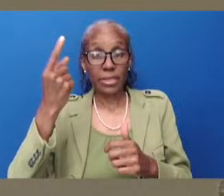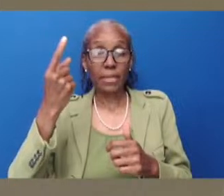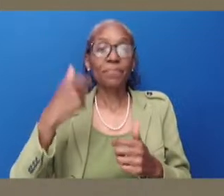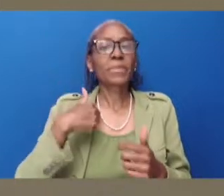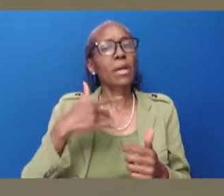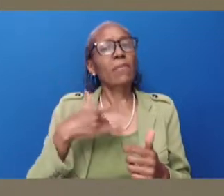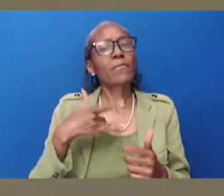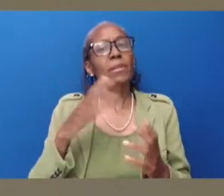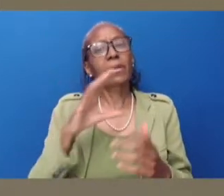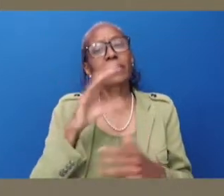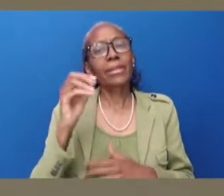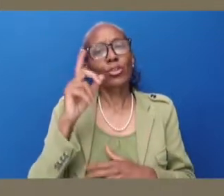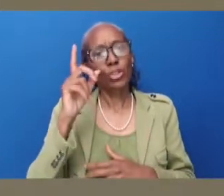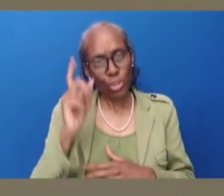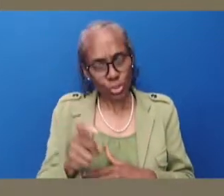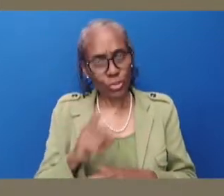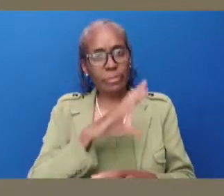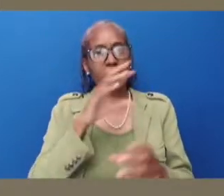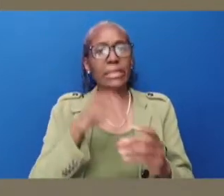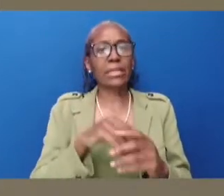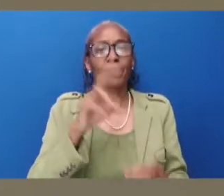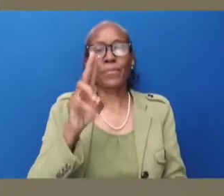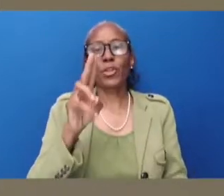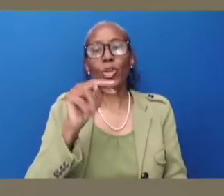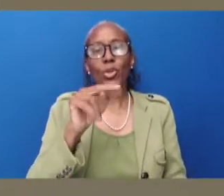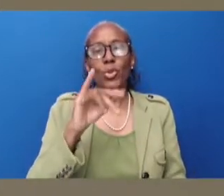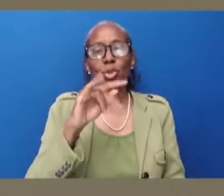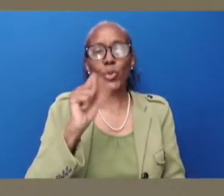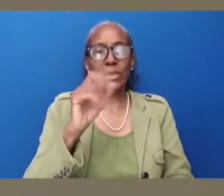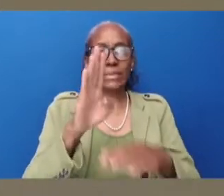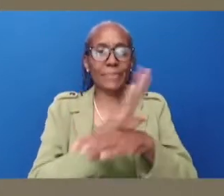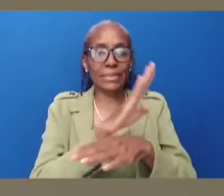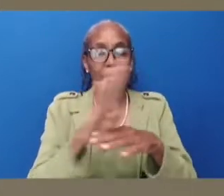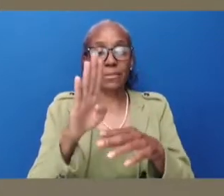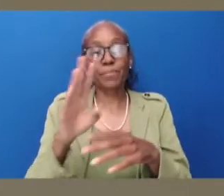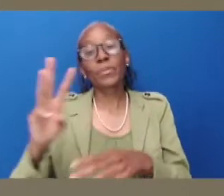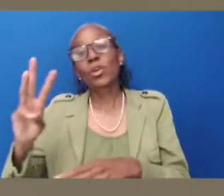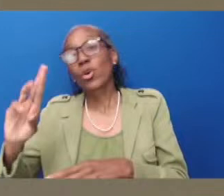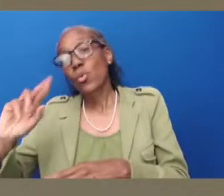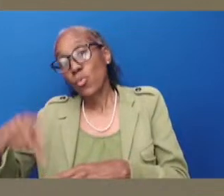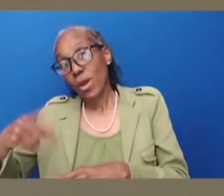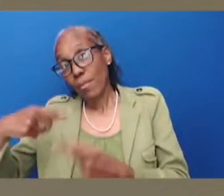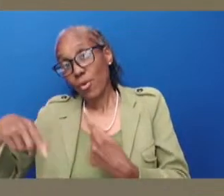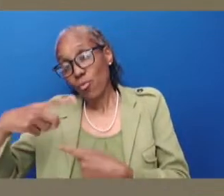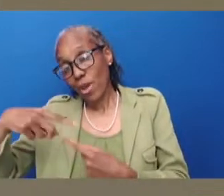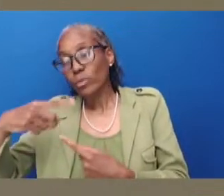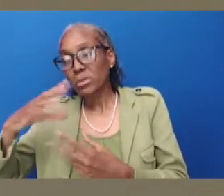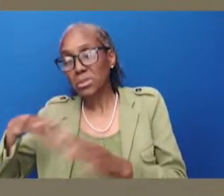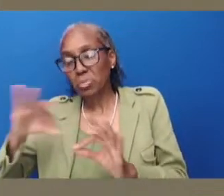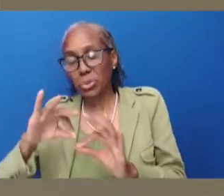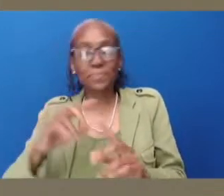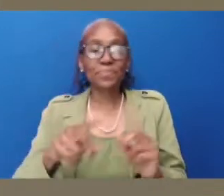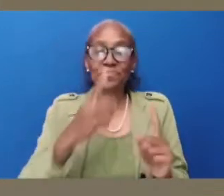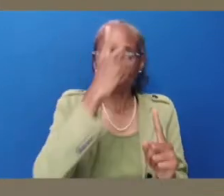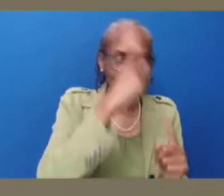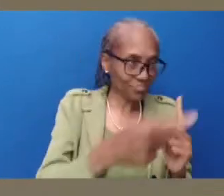BASED ON THIS DEAL WITH UNDERSTANDING THAT I FELT LIKE